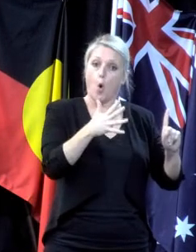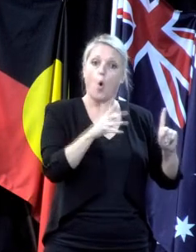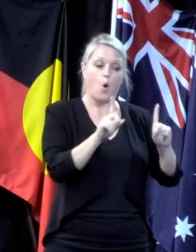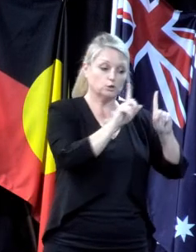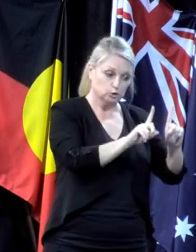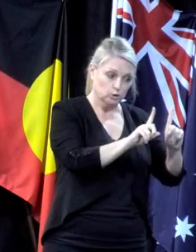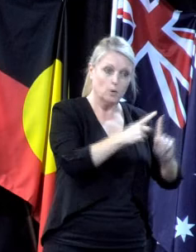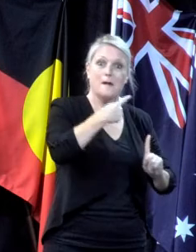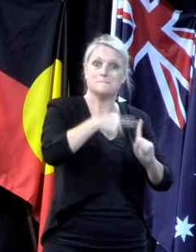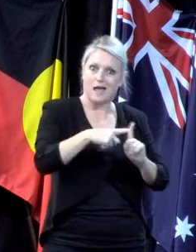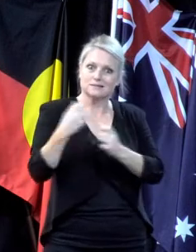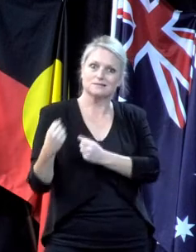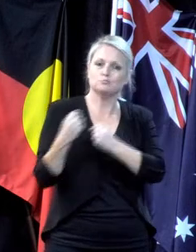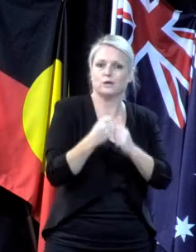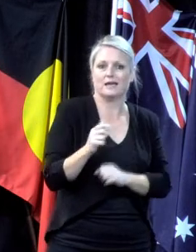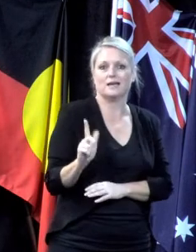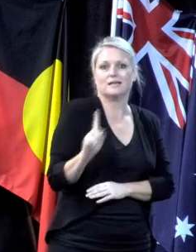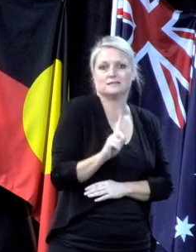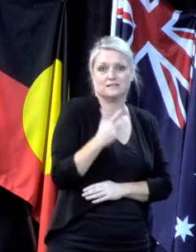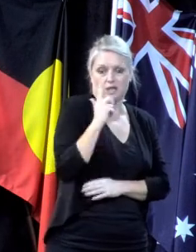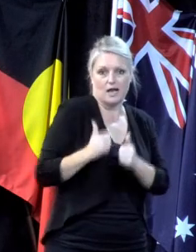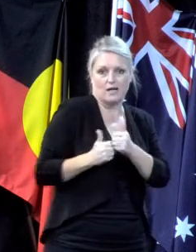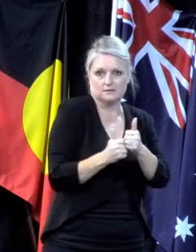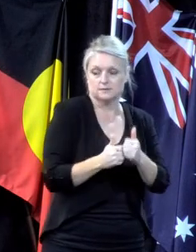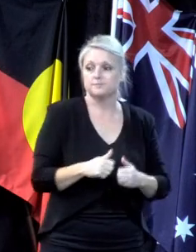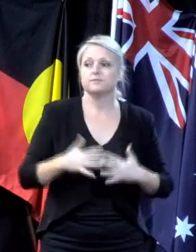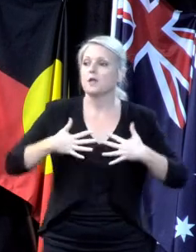I don’t want any teacher aides. That’s another point I want to bring up.